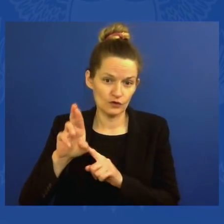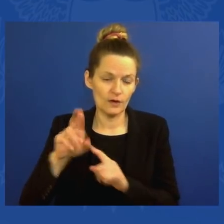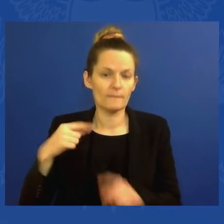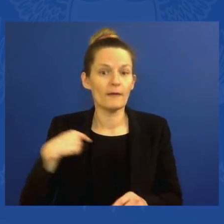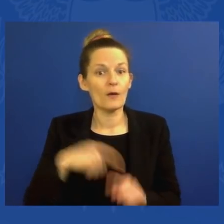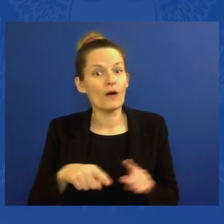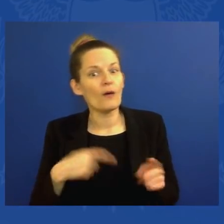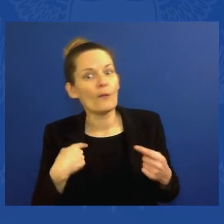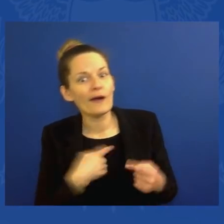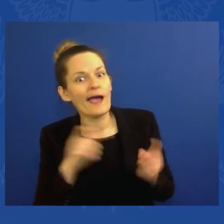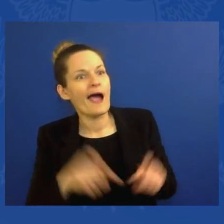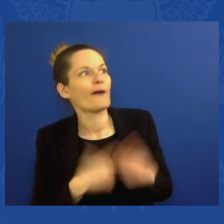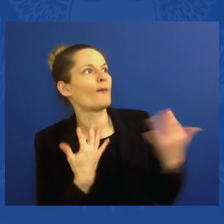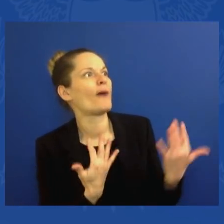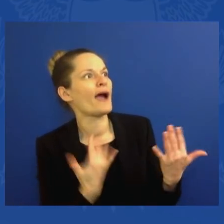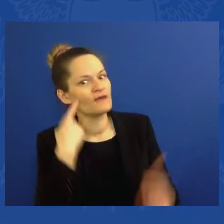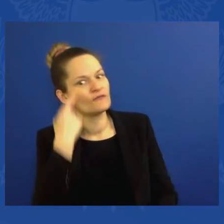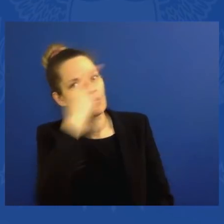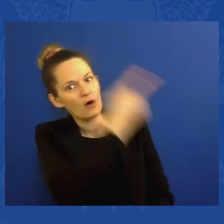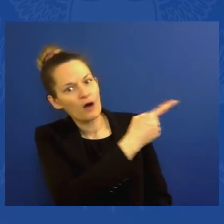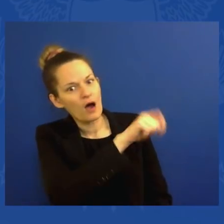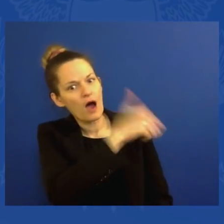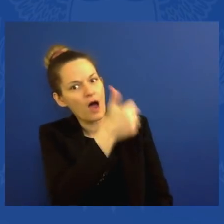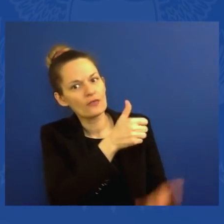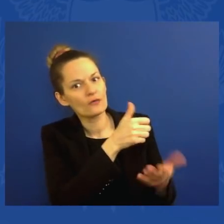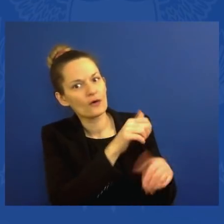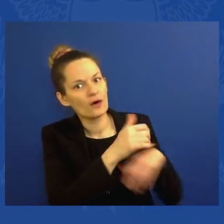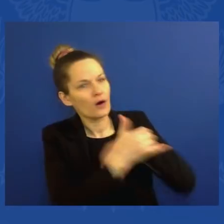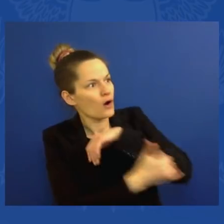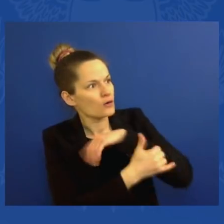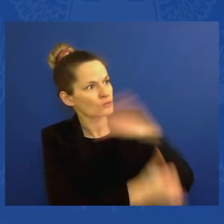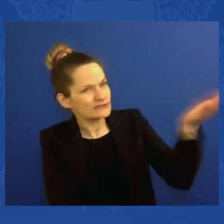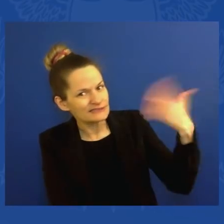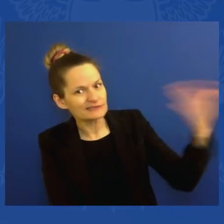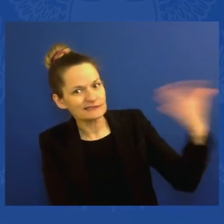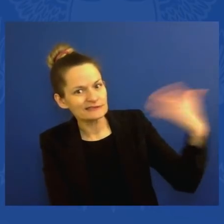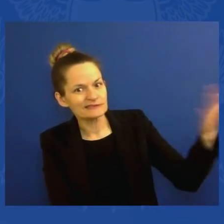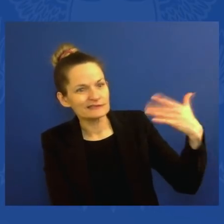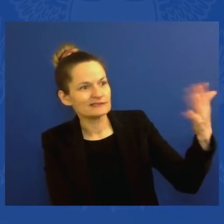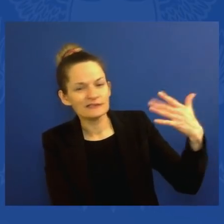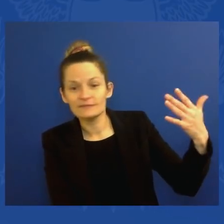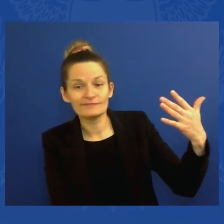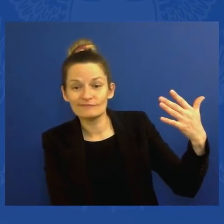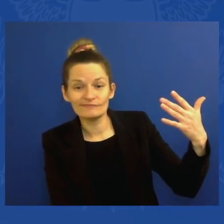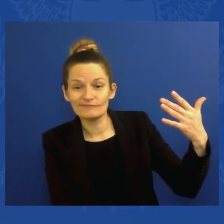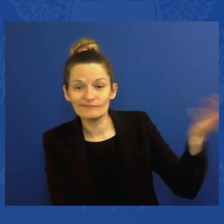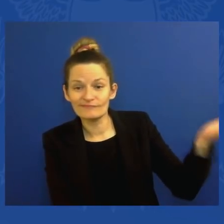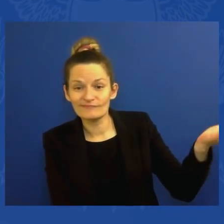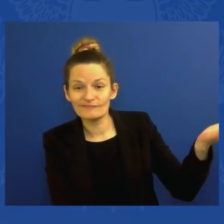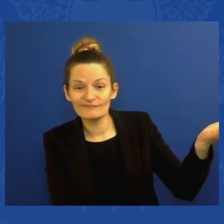Since I took office, companies have announced investments totaling more than $100 billion in electric vehicle industry